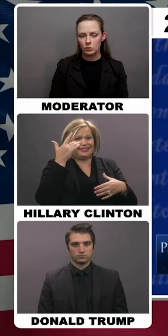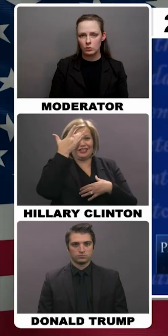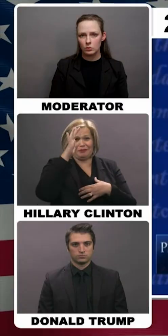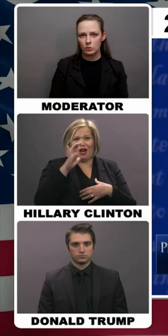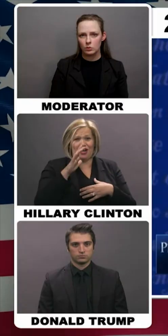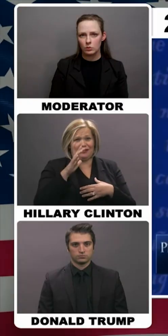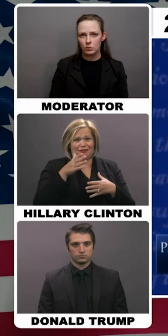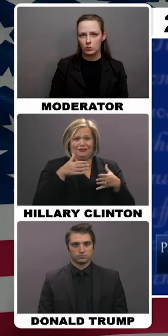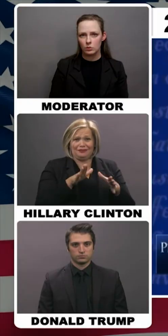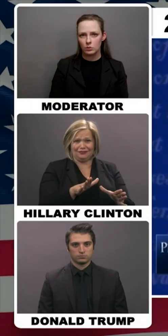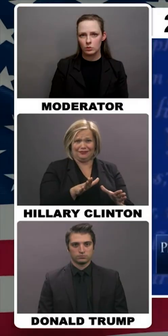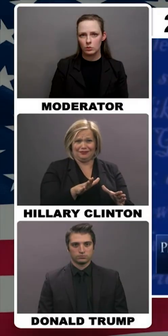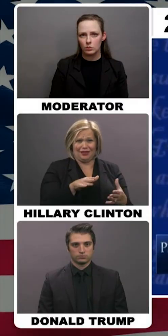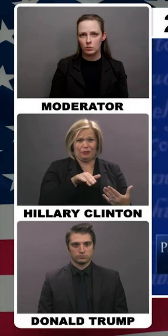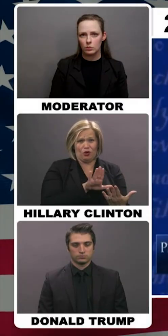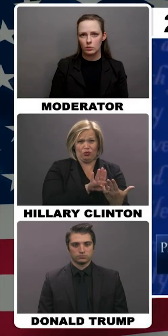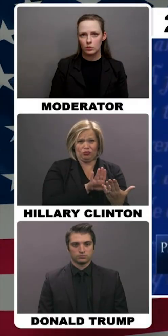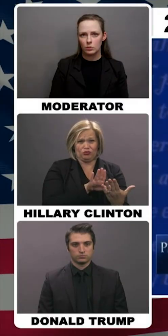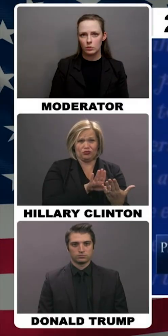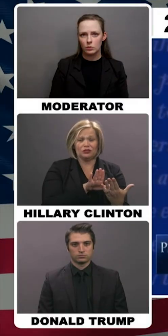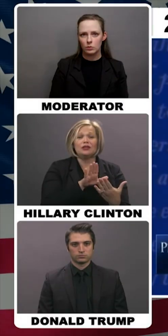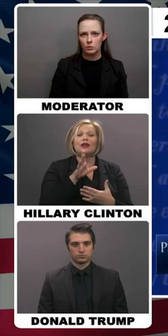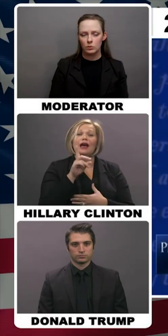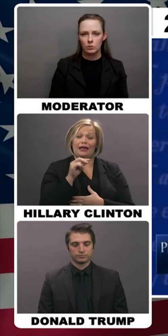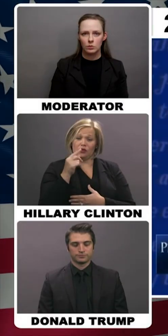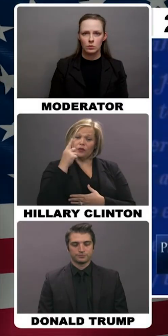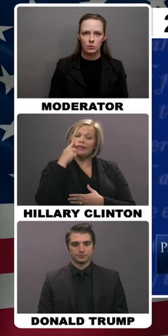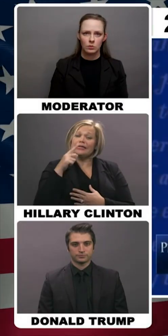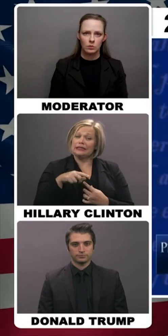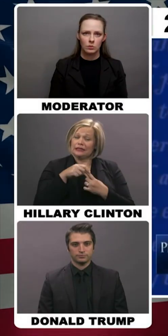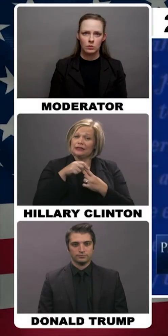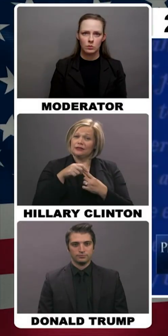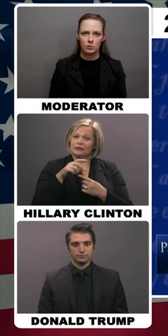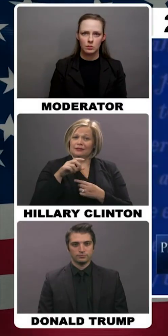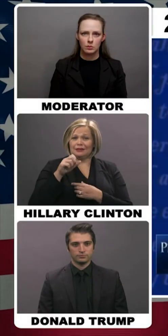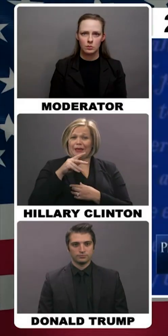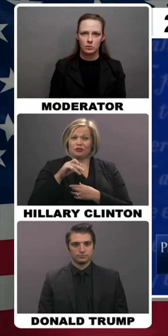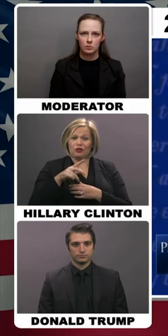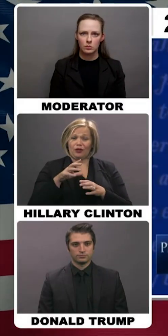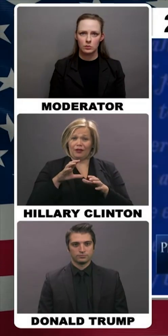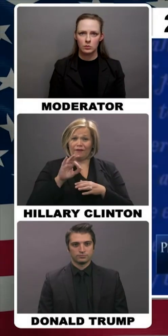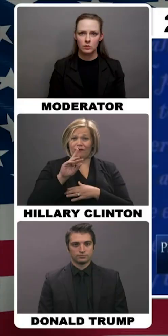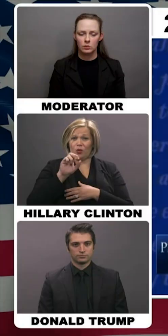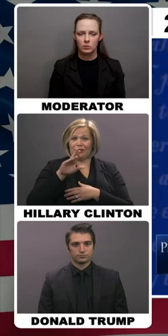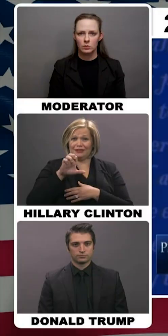I do think the use of special forces, which we're using, uh, the use of, uh, enablers